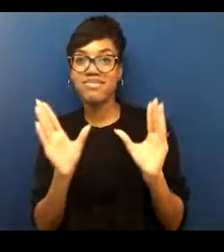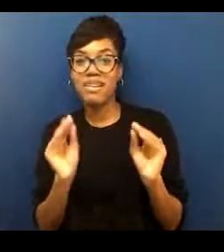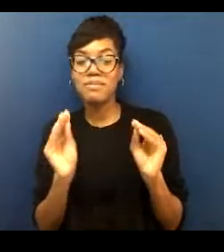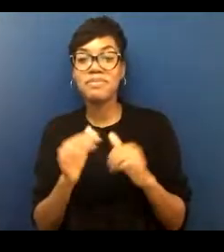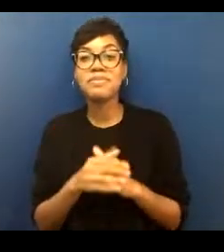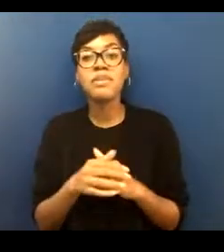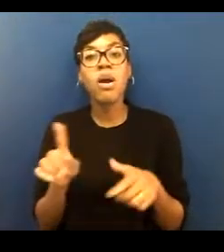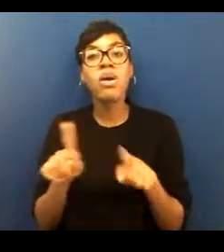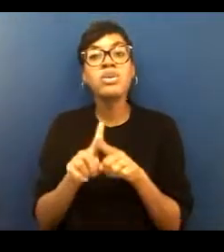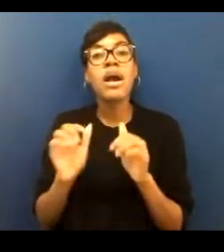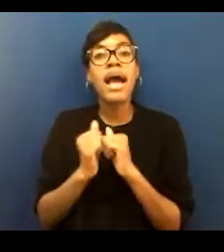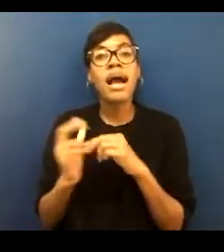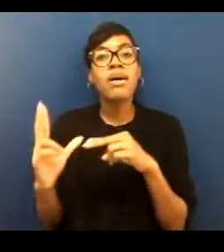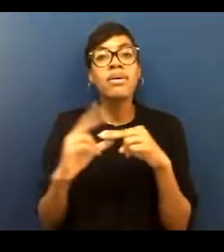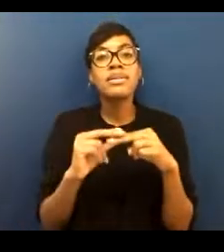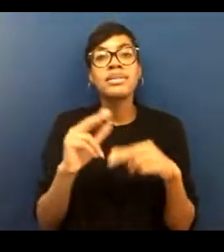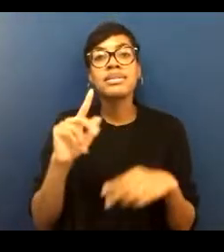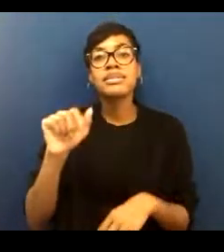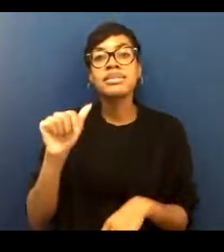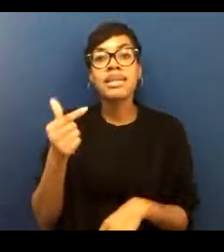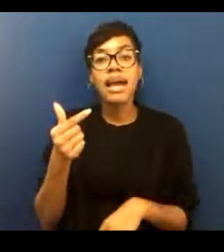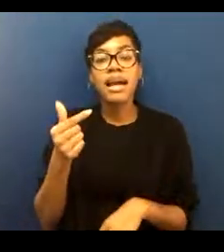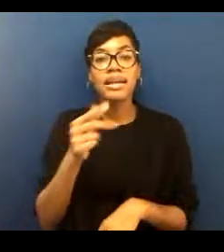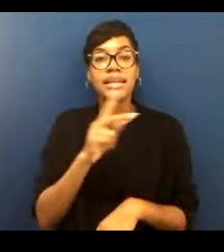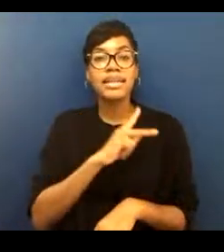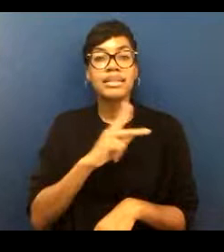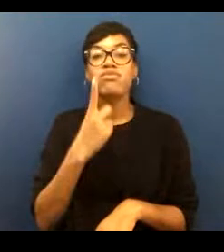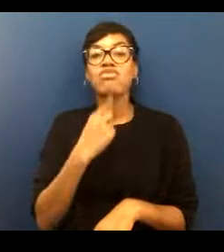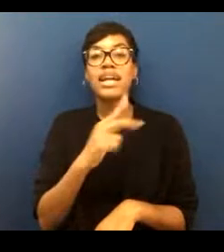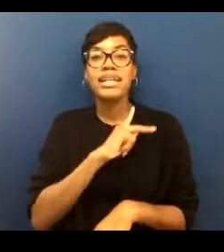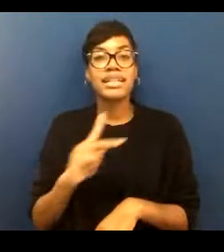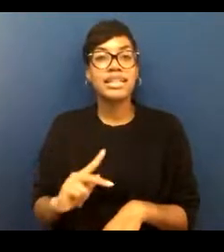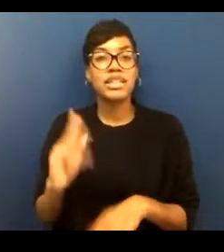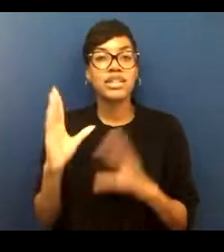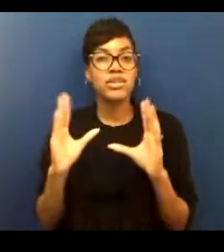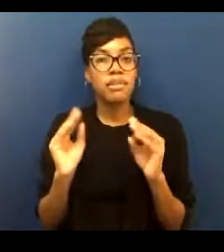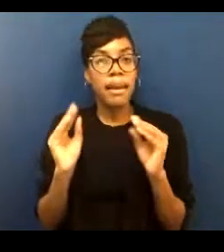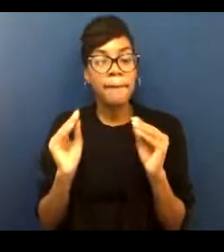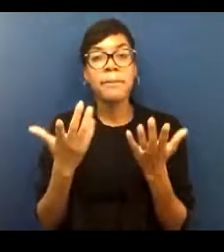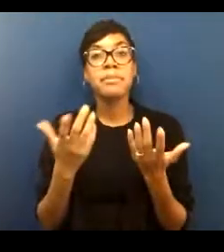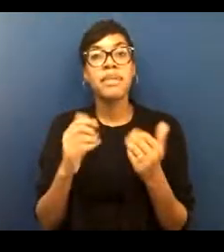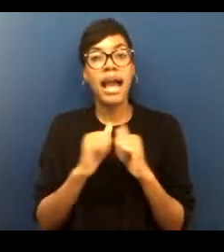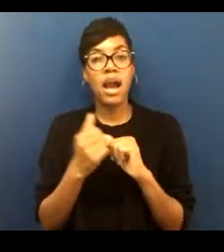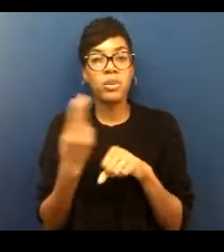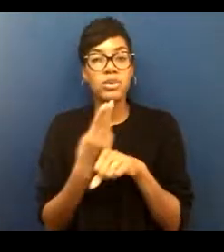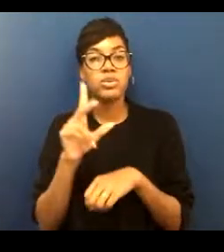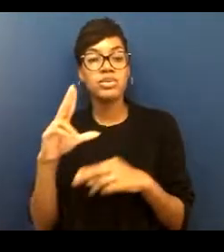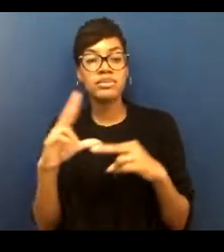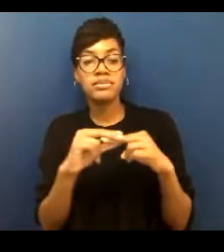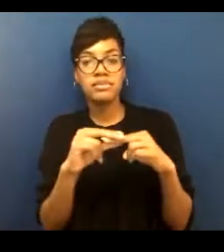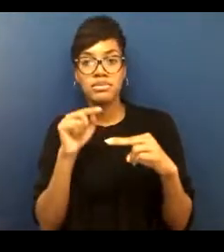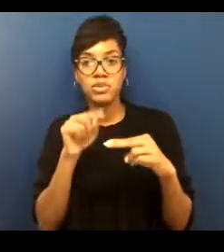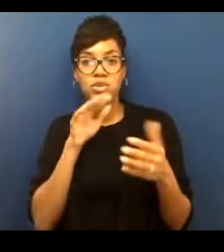and explore how researchers use these tags to study where crabs live and how they move. While we'll be talking about NOAA's role